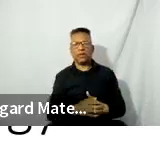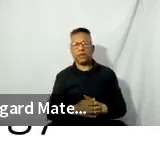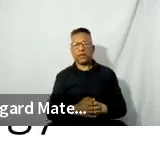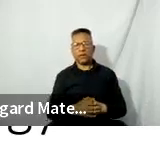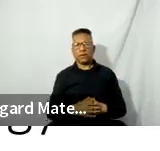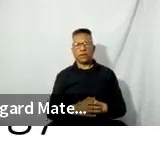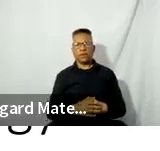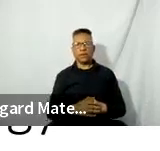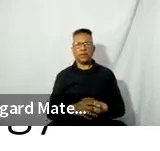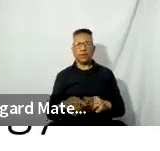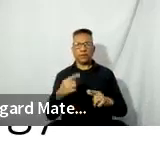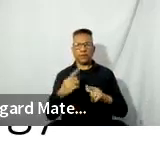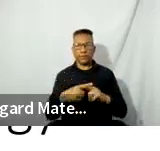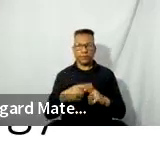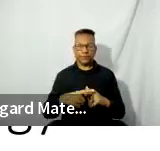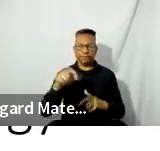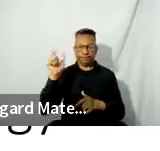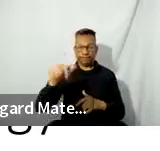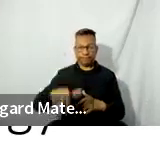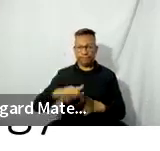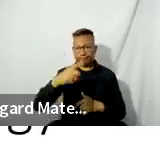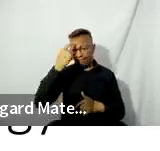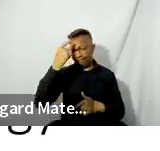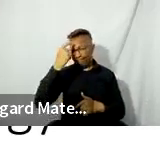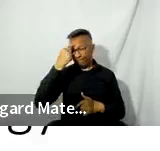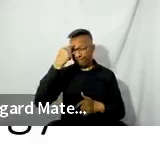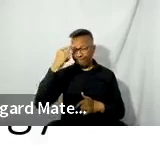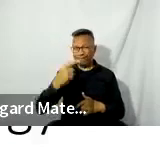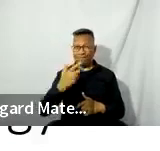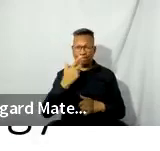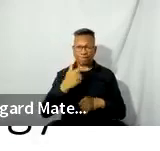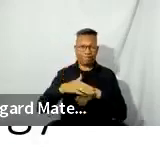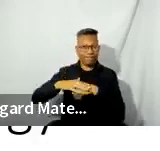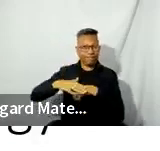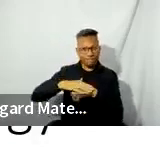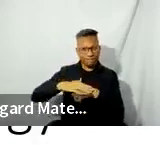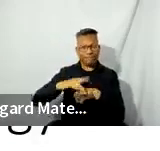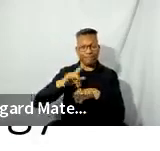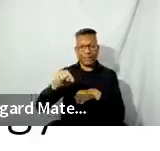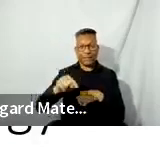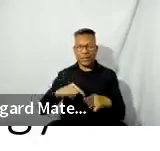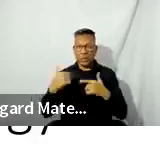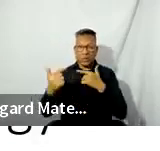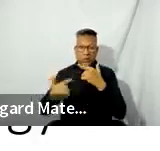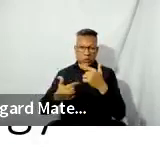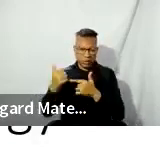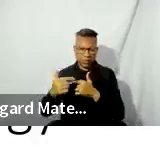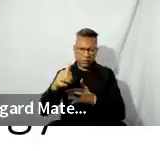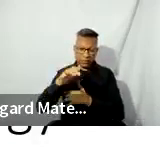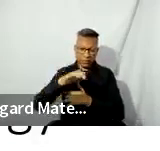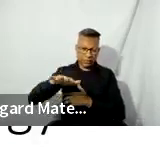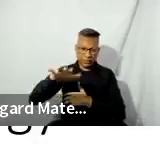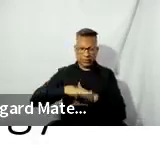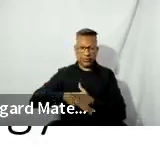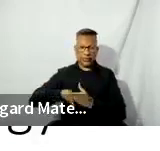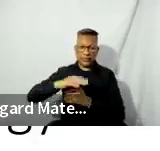using single a using single of speech, the latest he The later the later published work, although there are e, there is